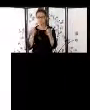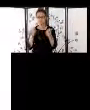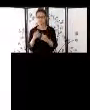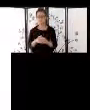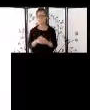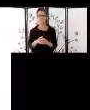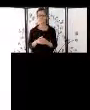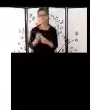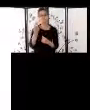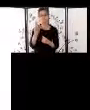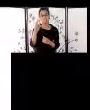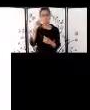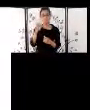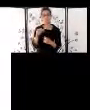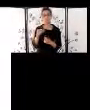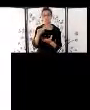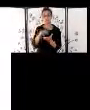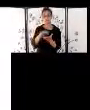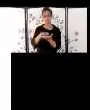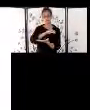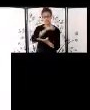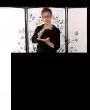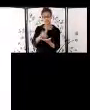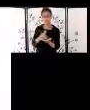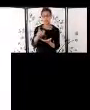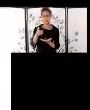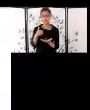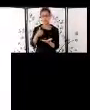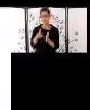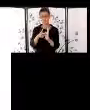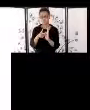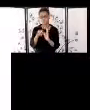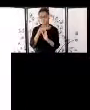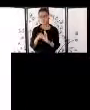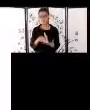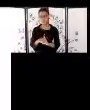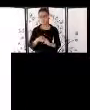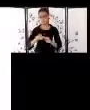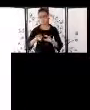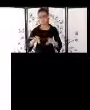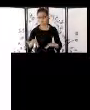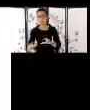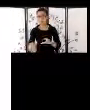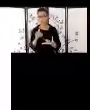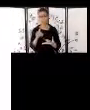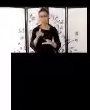sign and return. And then funds will be released via direct deposit beginning in September